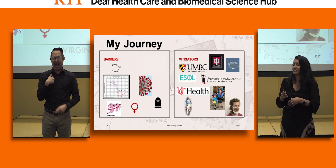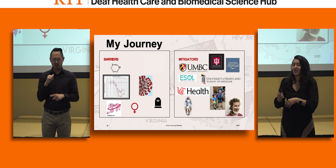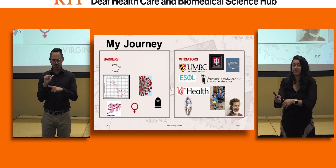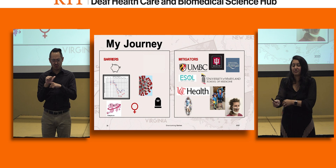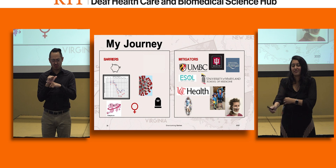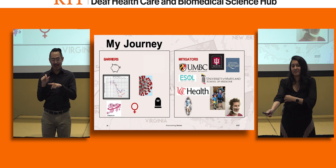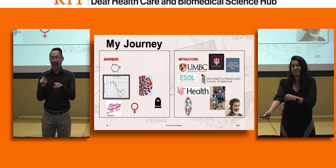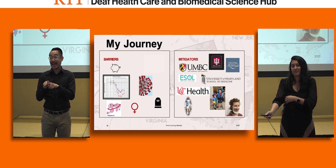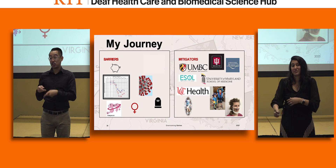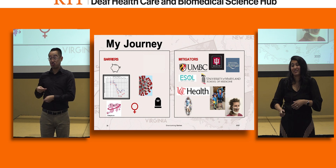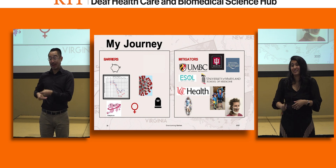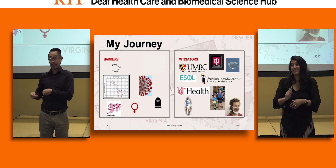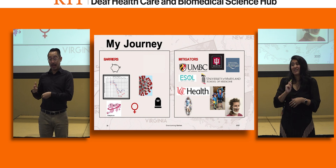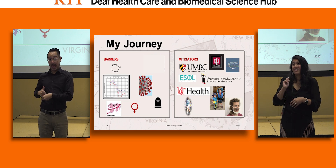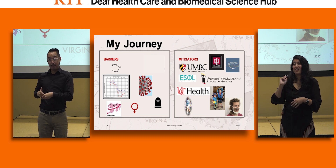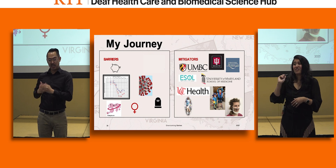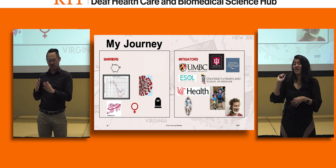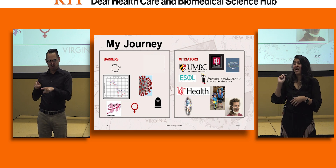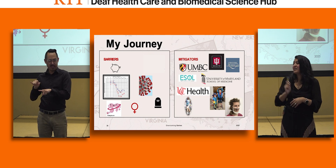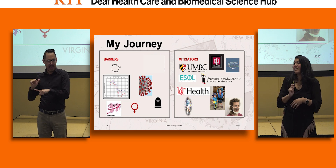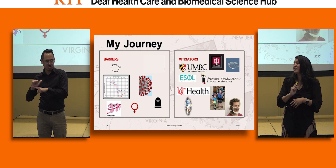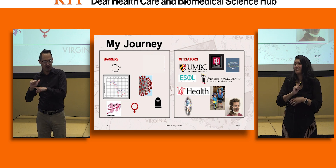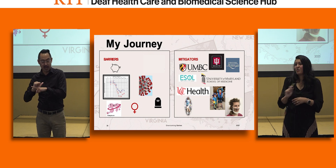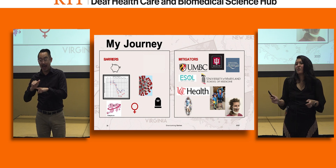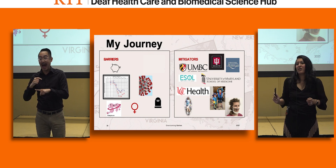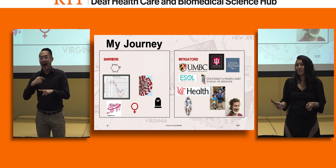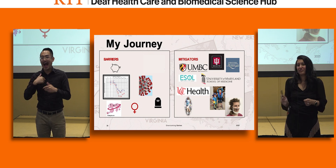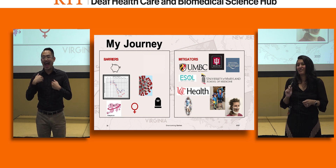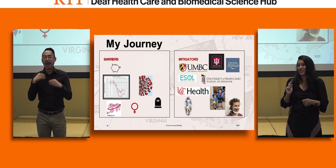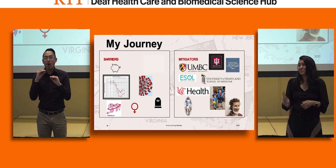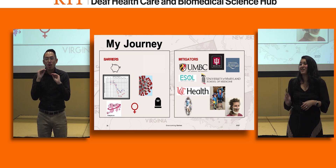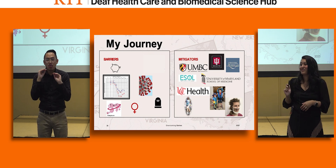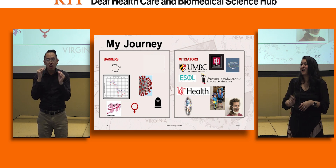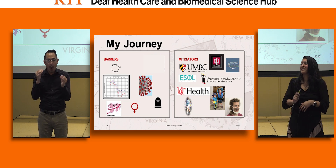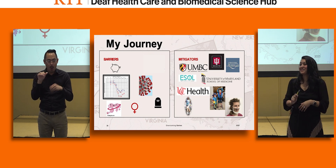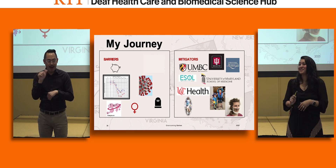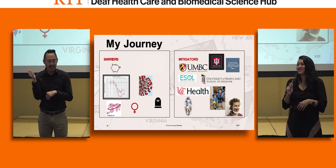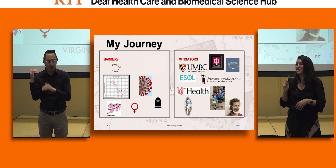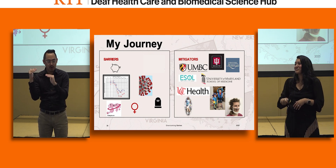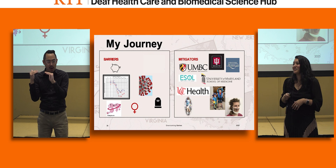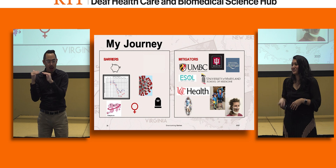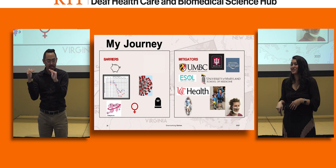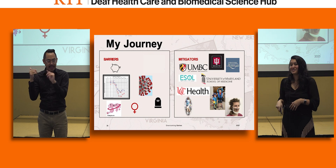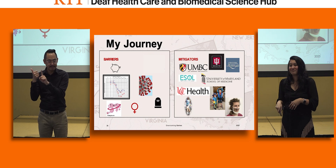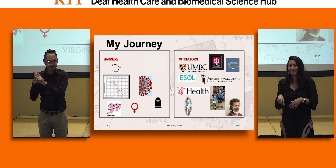as a gastroenterologist and hepatologist, I had no other female faculty in my division